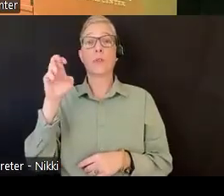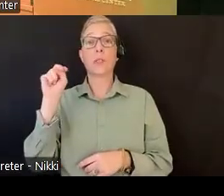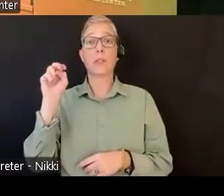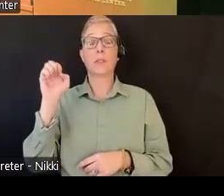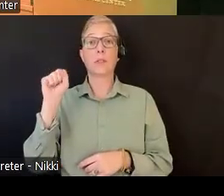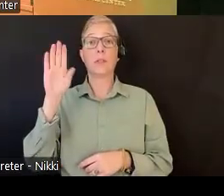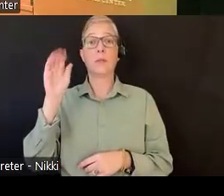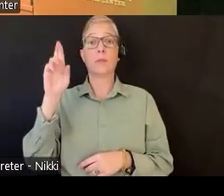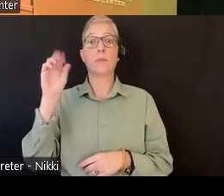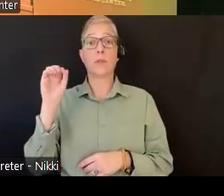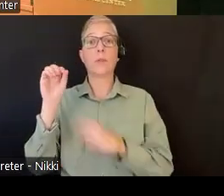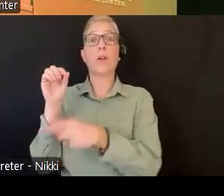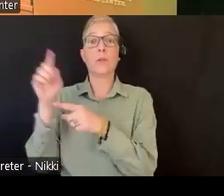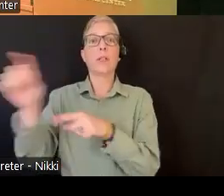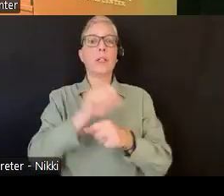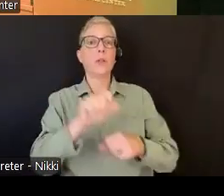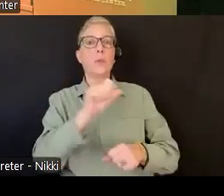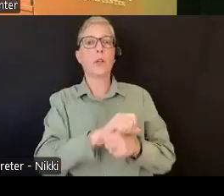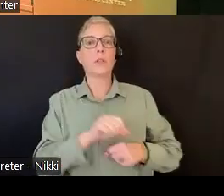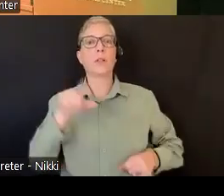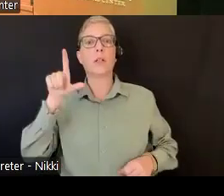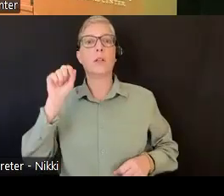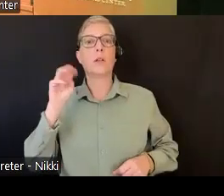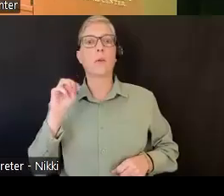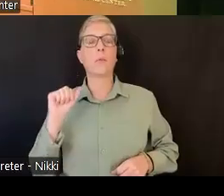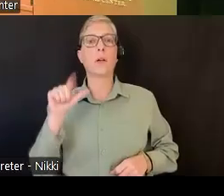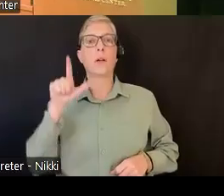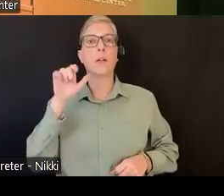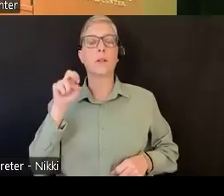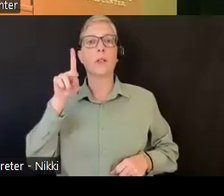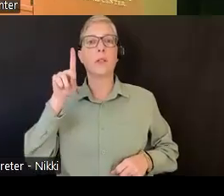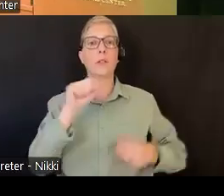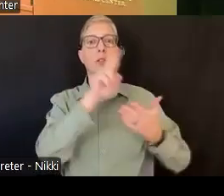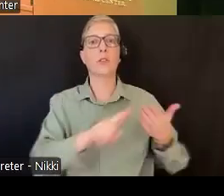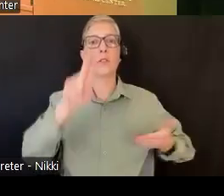University Medical University and he co-directed the assertive community treatment act teams there